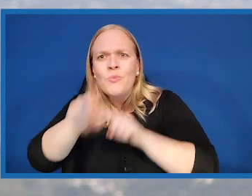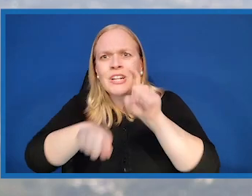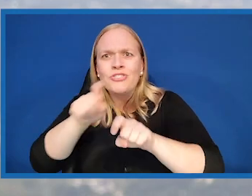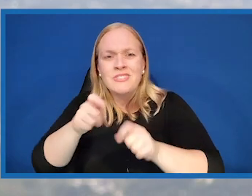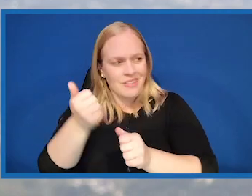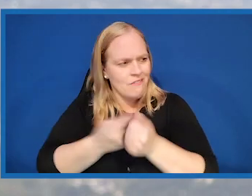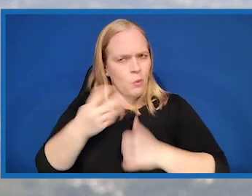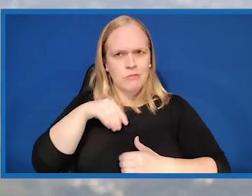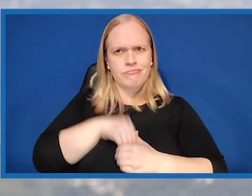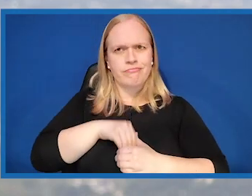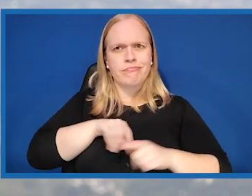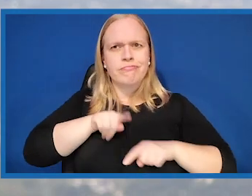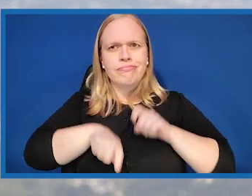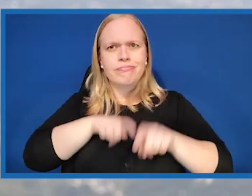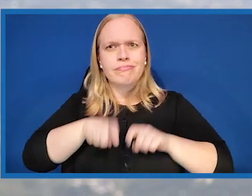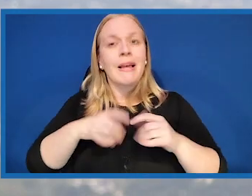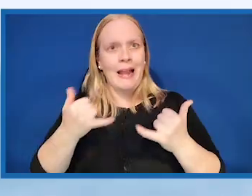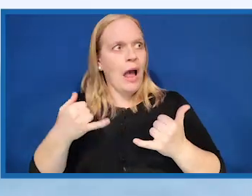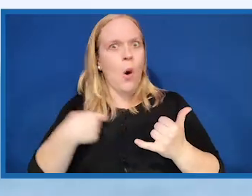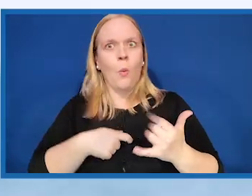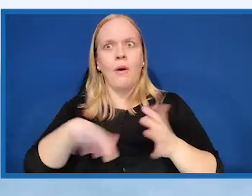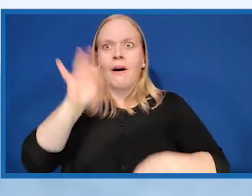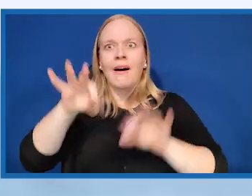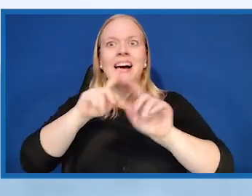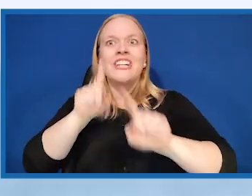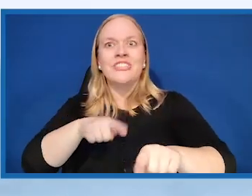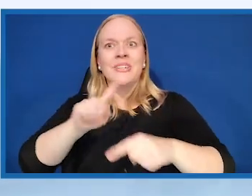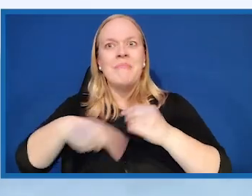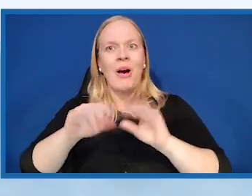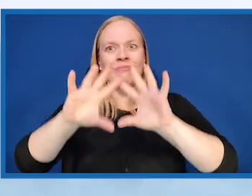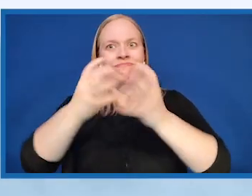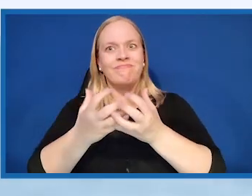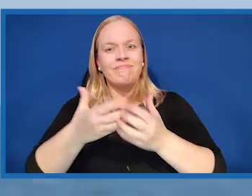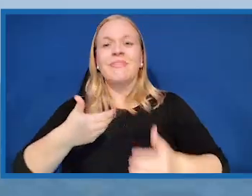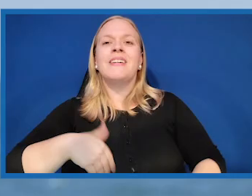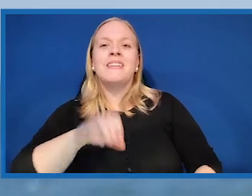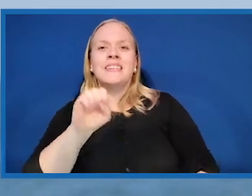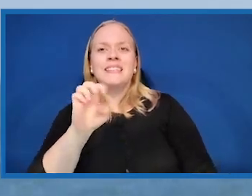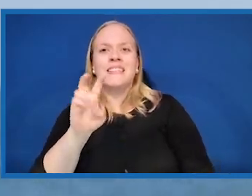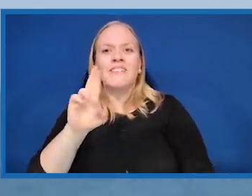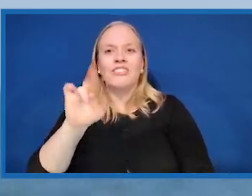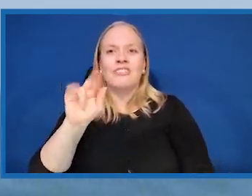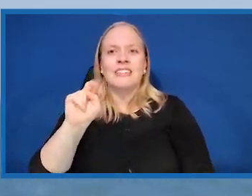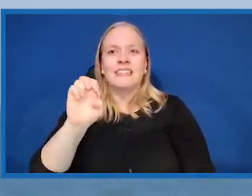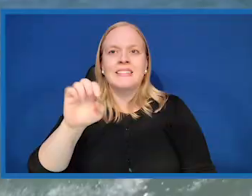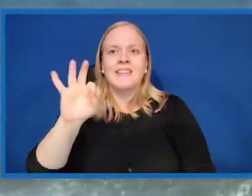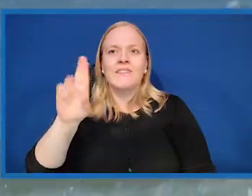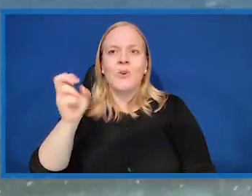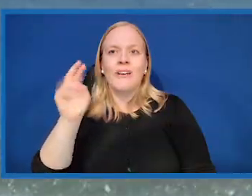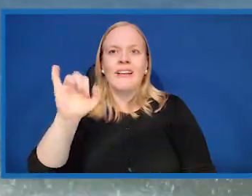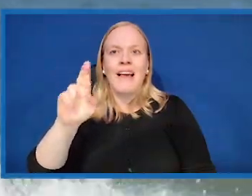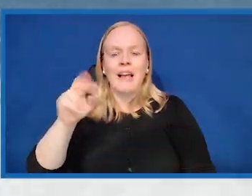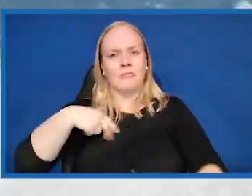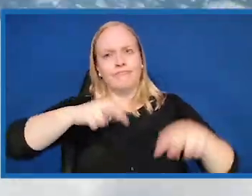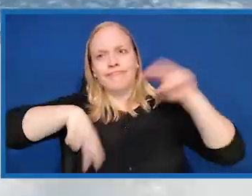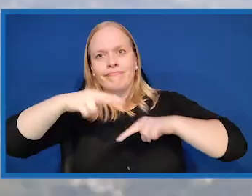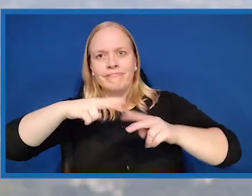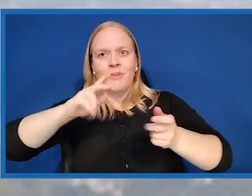ABOUT OUR UNIVERSE AND OUR PLANET. MY NAME IS SEVERINE FOURNIER, AND I'M OBSERVING OUR CHANGING OCEANS FROM SPACE. I'M SHANNON STATHAM,